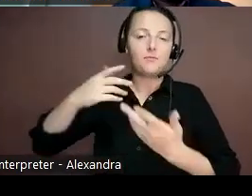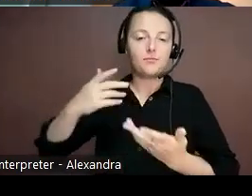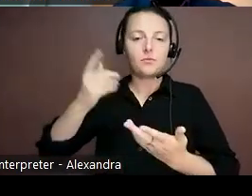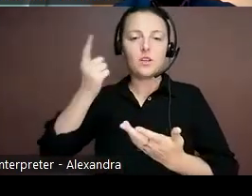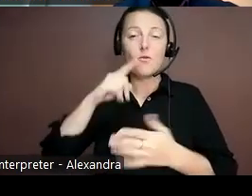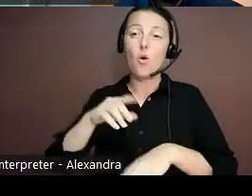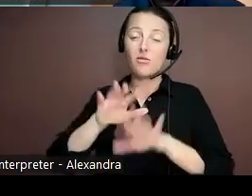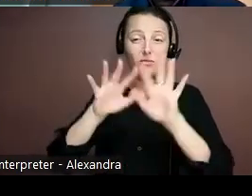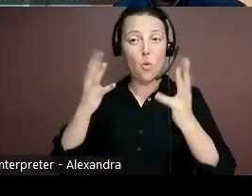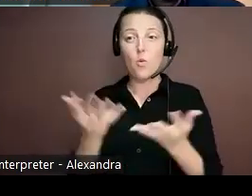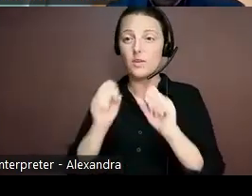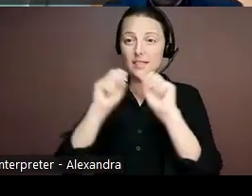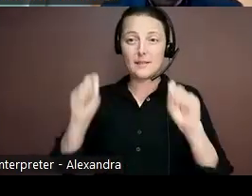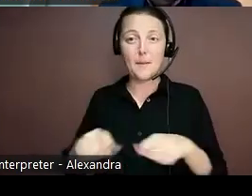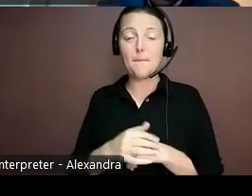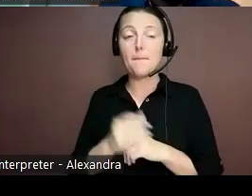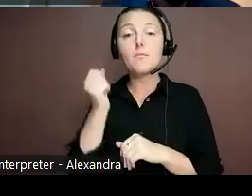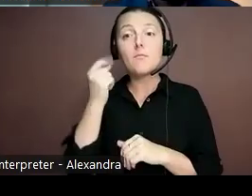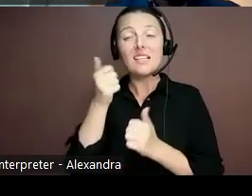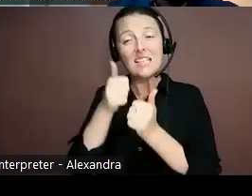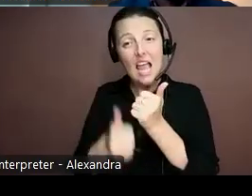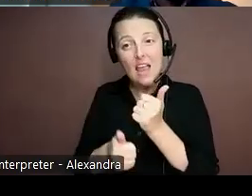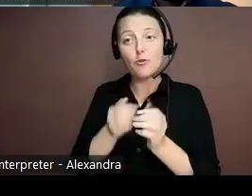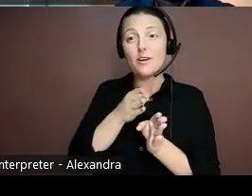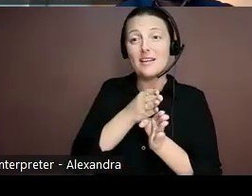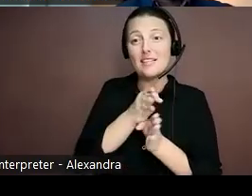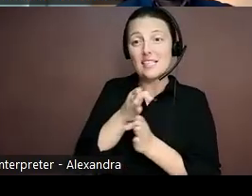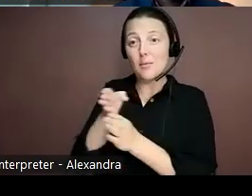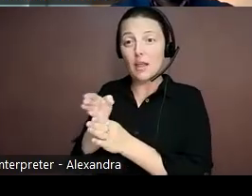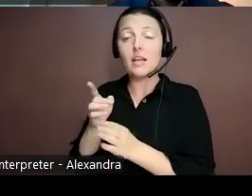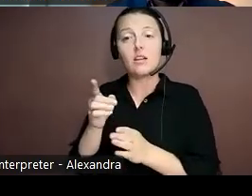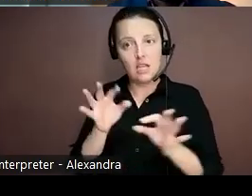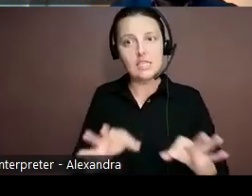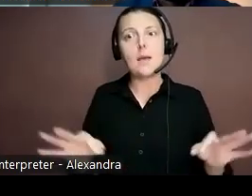is important every discipline needs to be involved in that process uh because of how challenging it